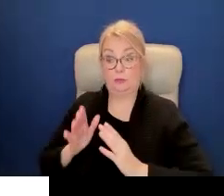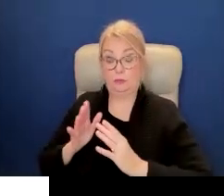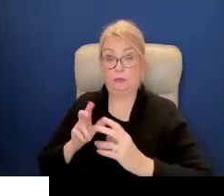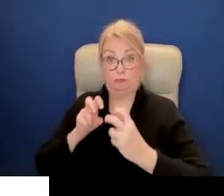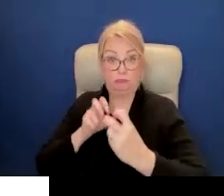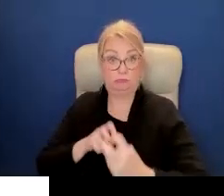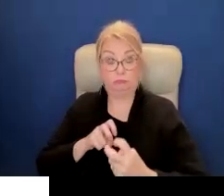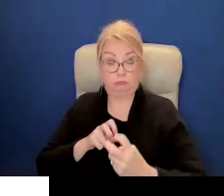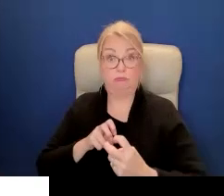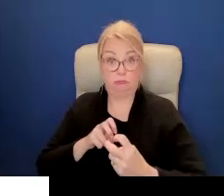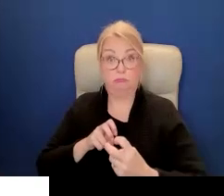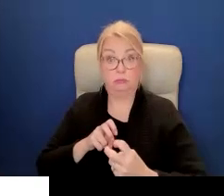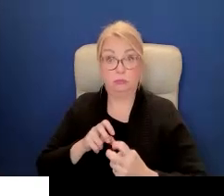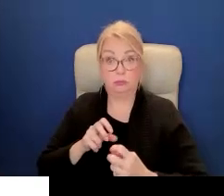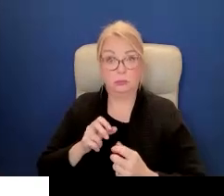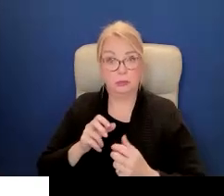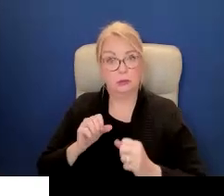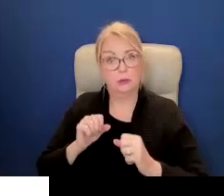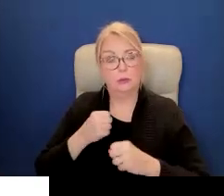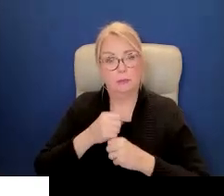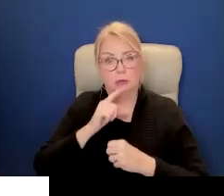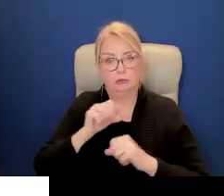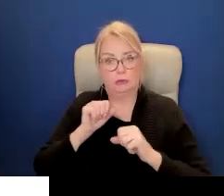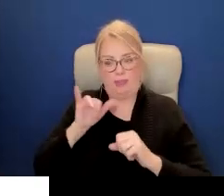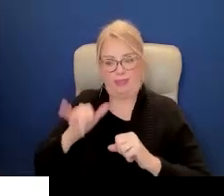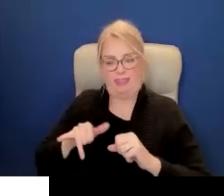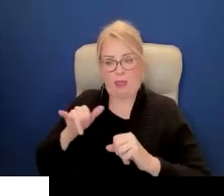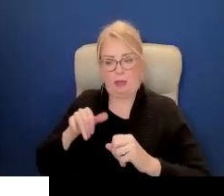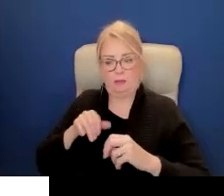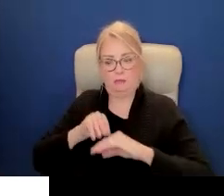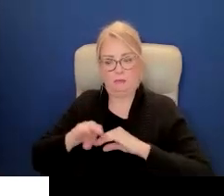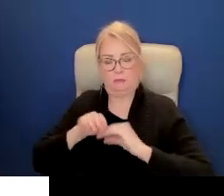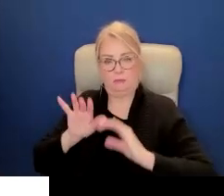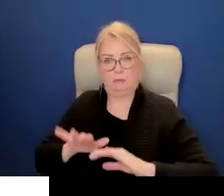having the consultation can provide, accurate legal information.